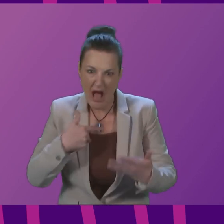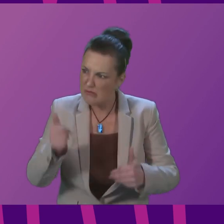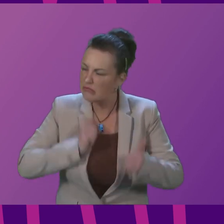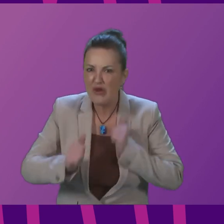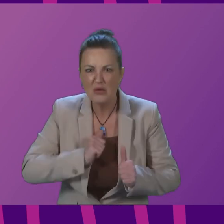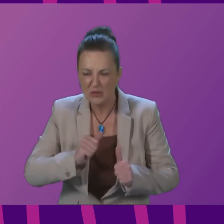jobs.